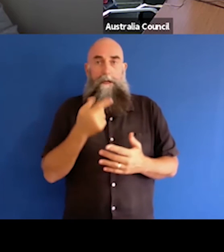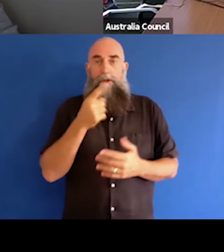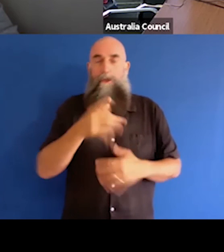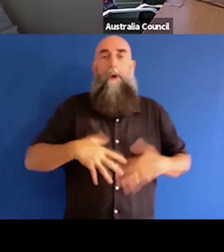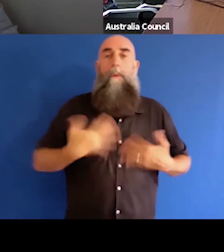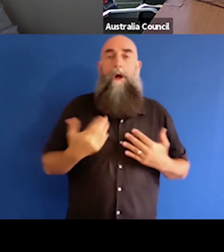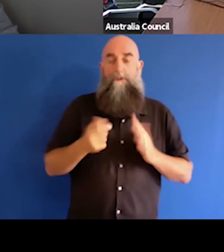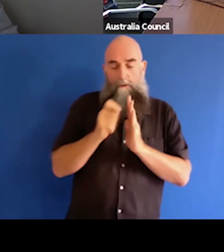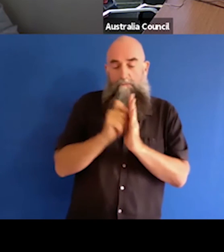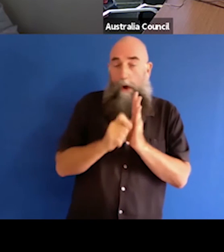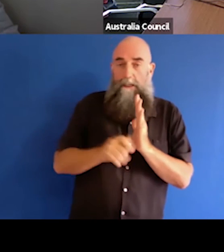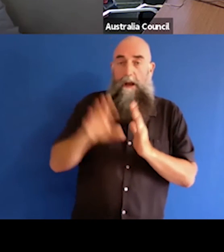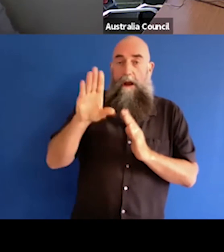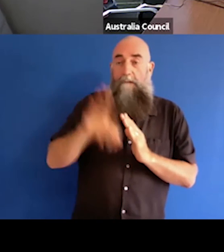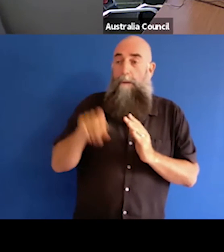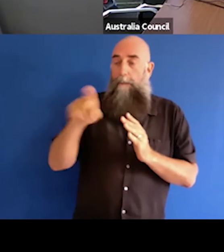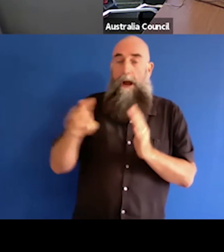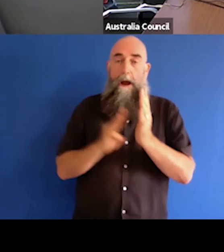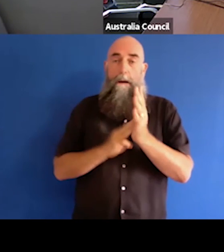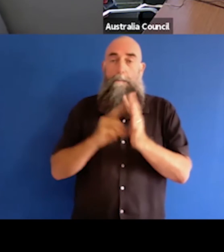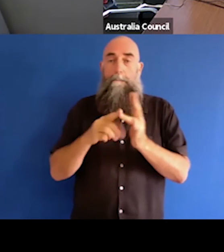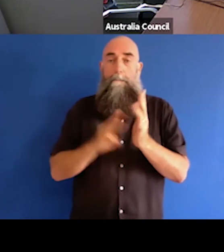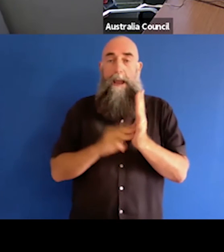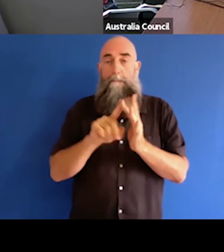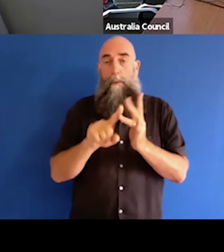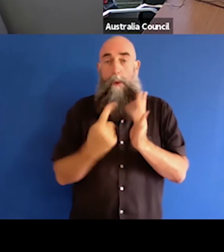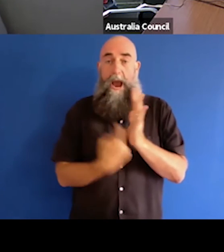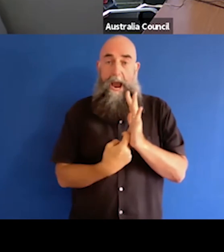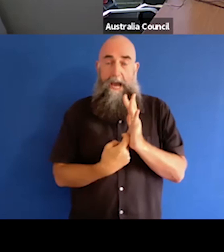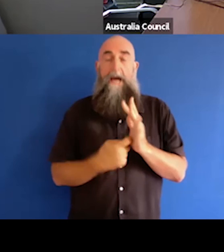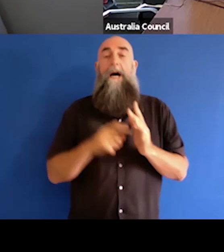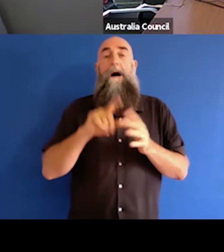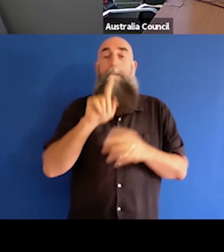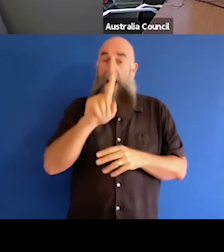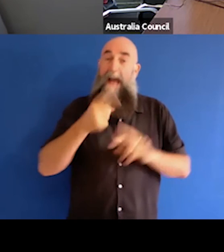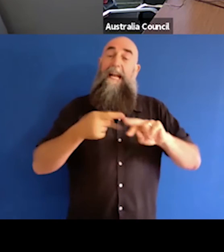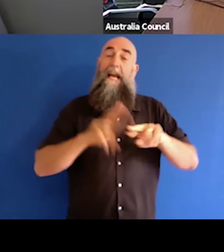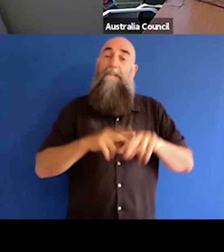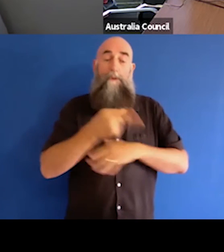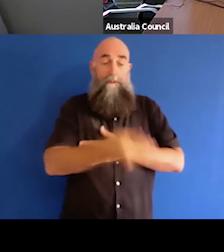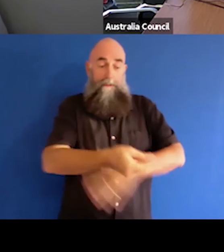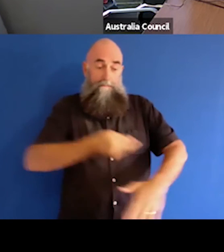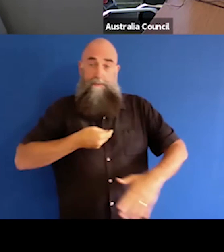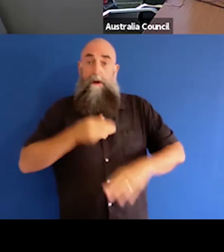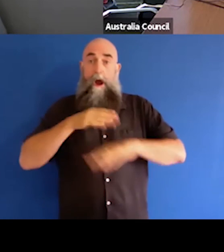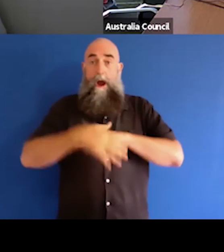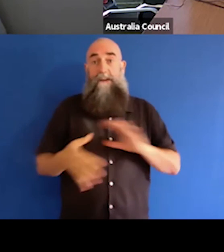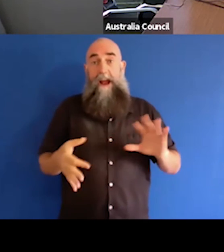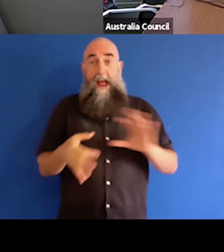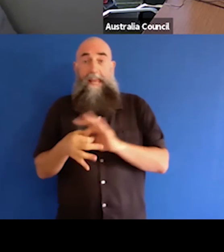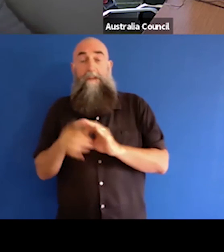unless you want to submit a link to something that you've already published, that's been published.